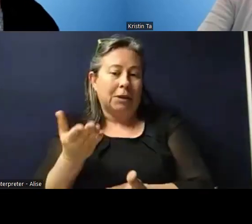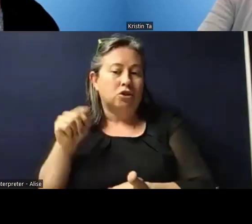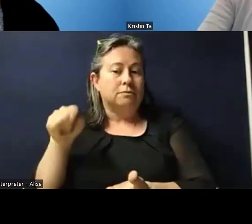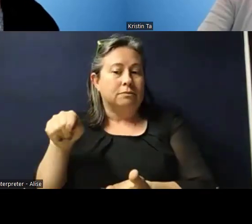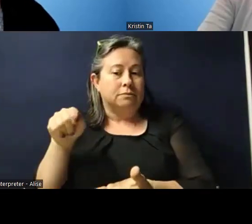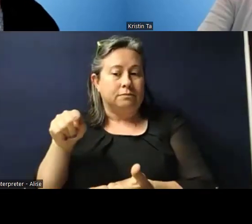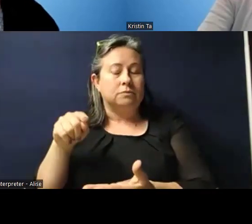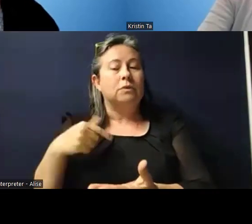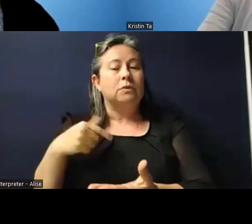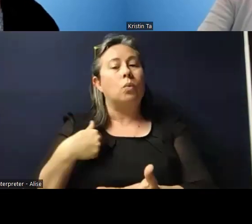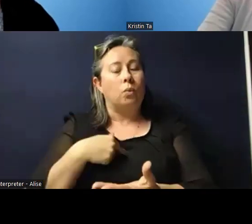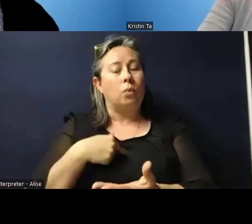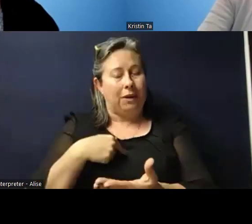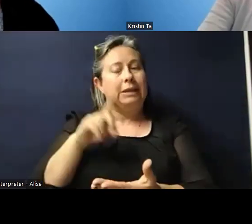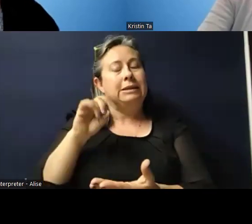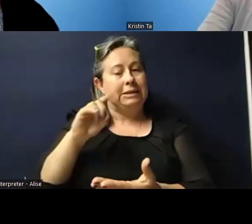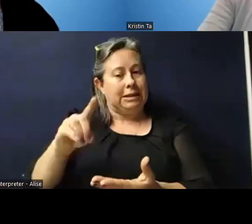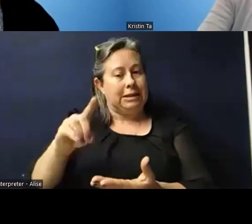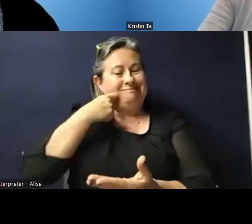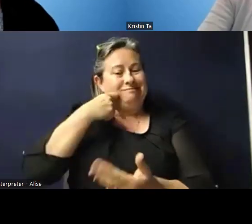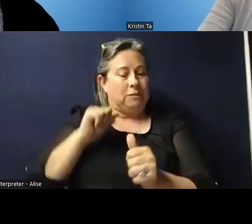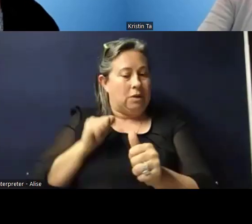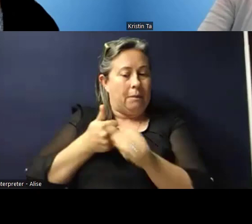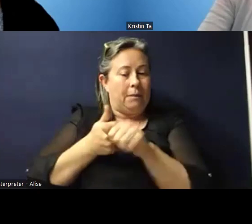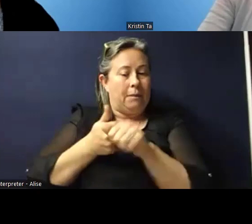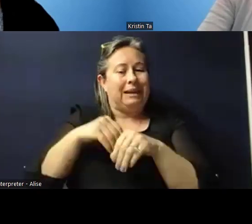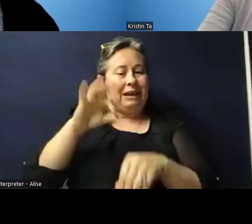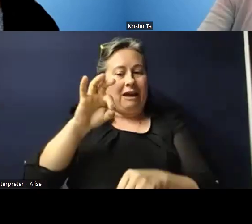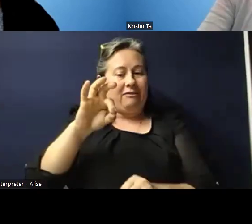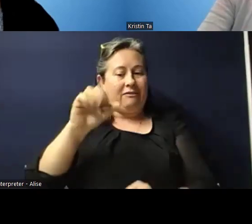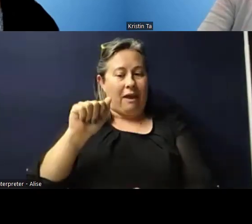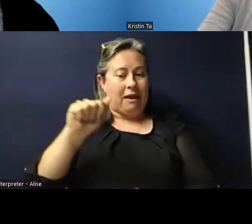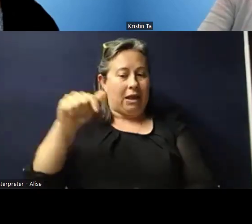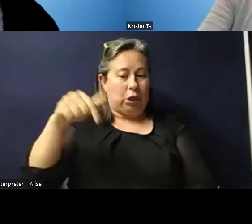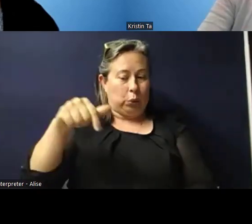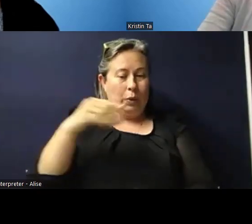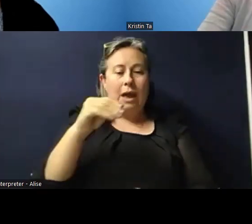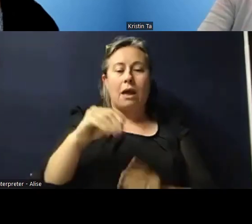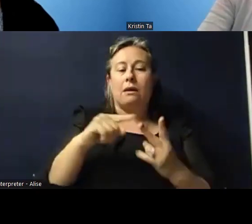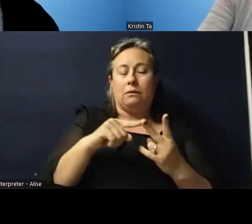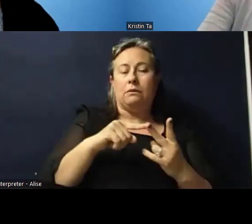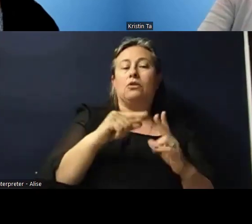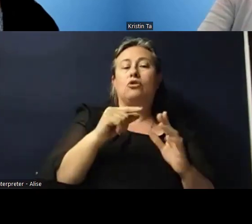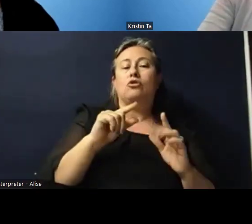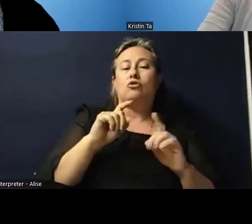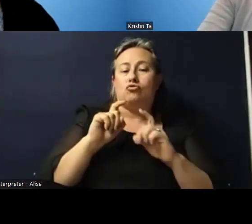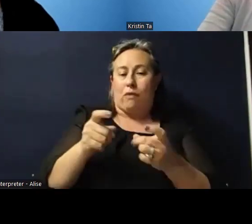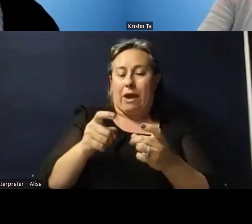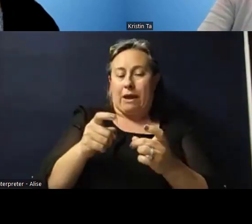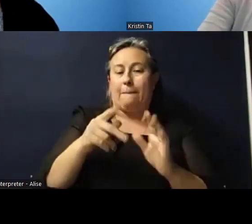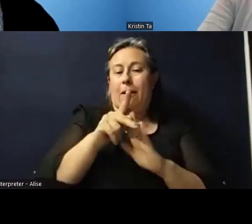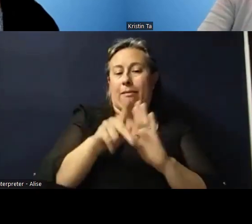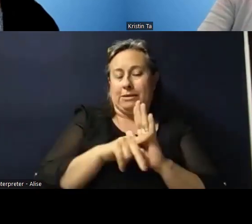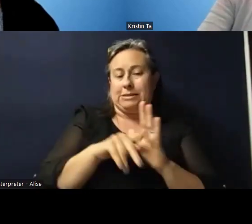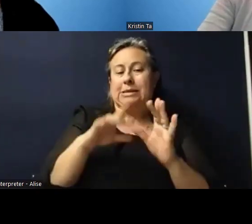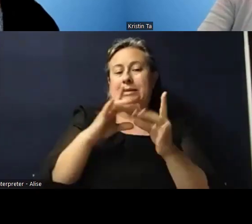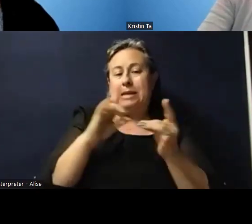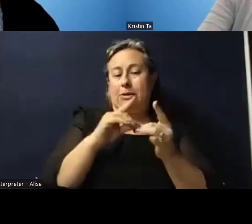We really did update that in our FAQ as well as in the Grants Policy Statement to make that requirements very clear.